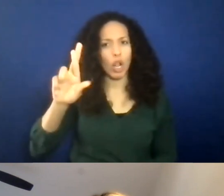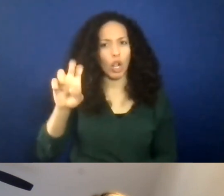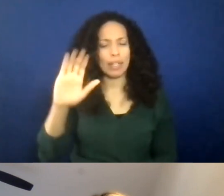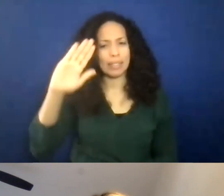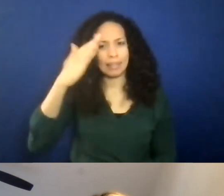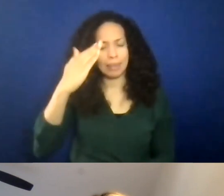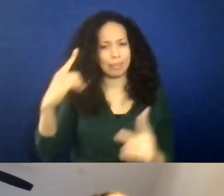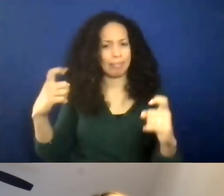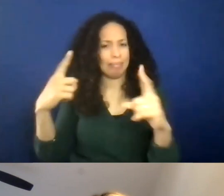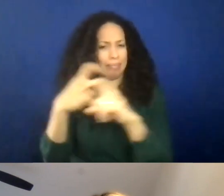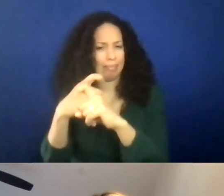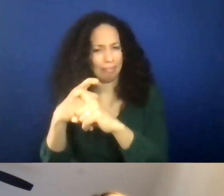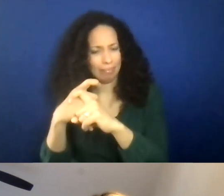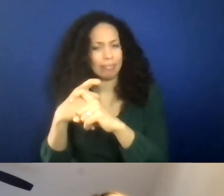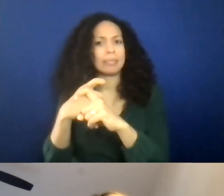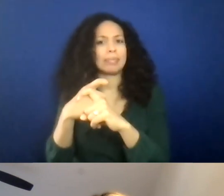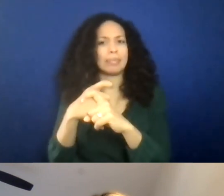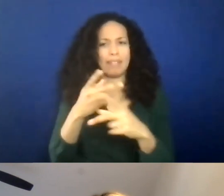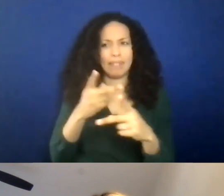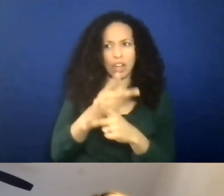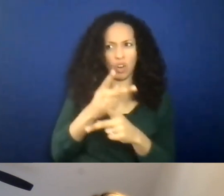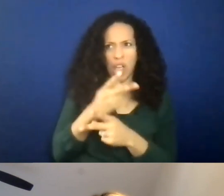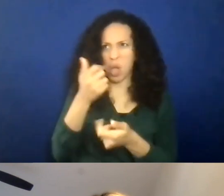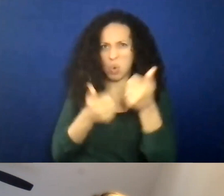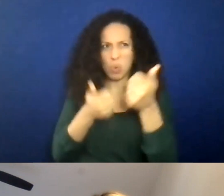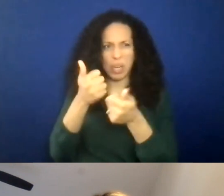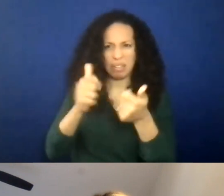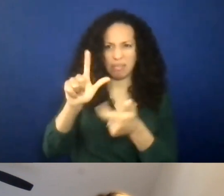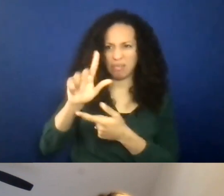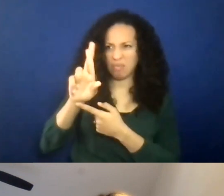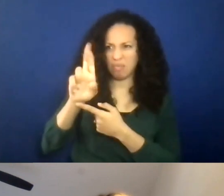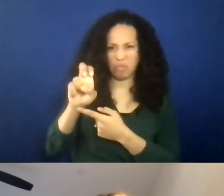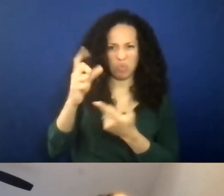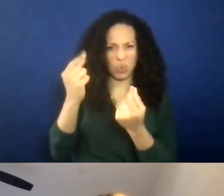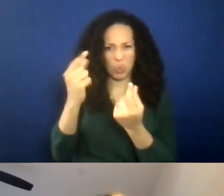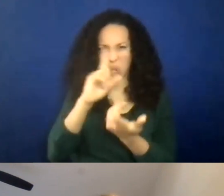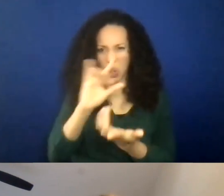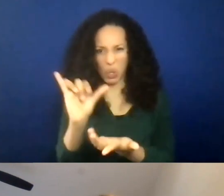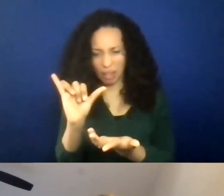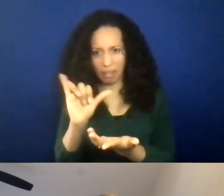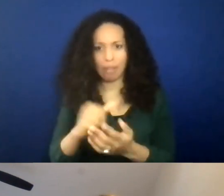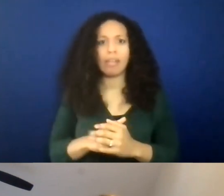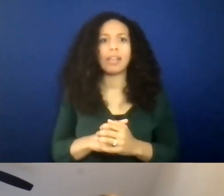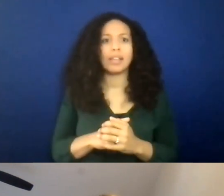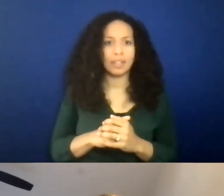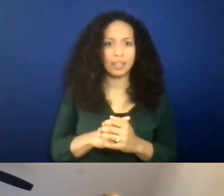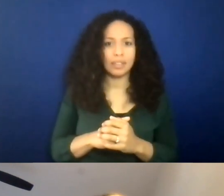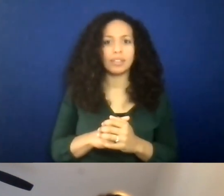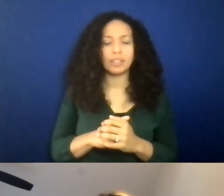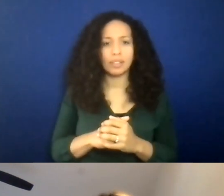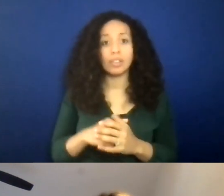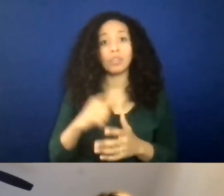out what their least restrictive environment is. For many children with disabilities,